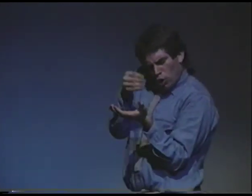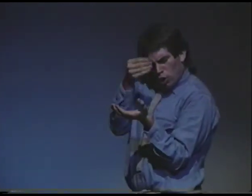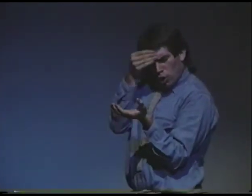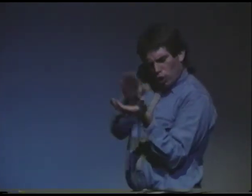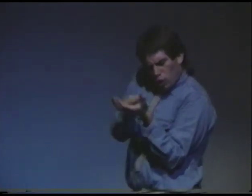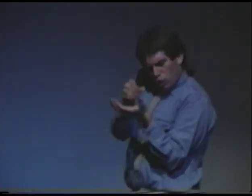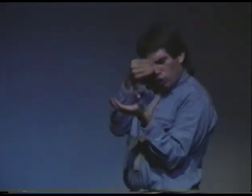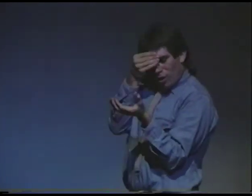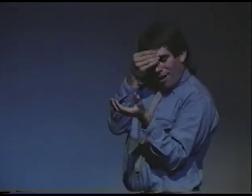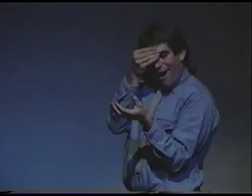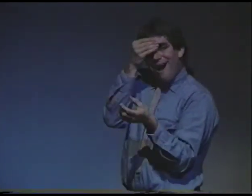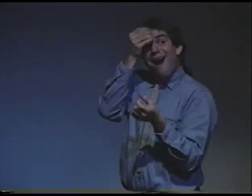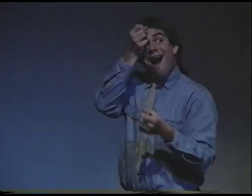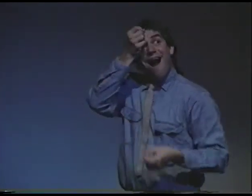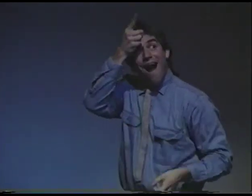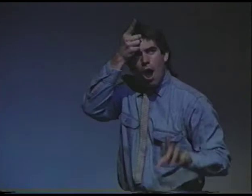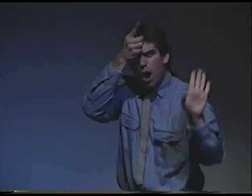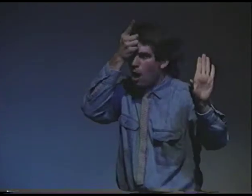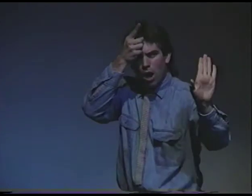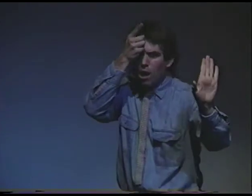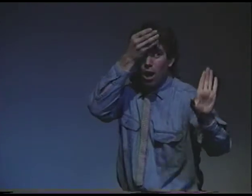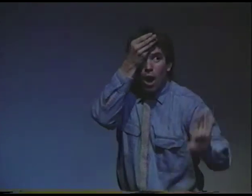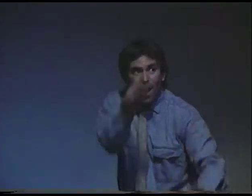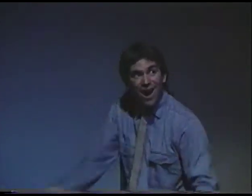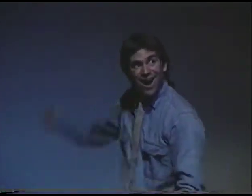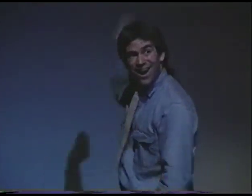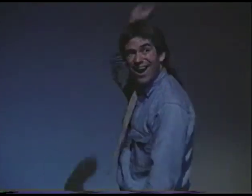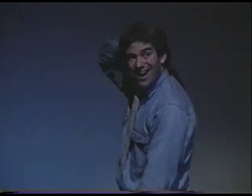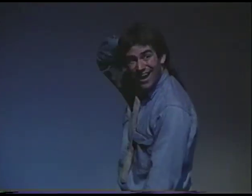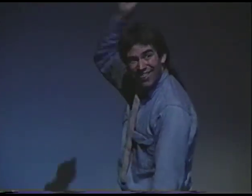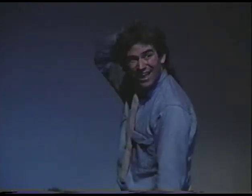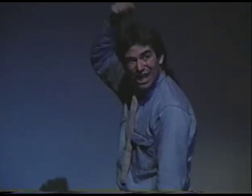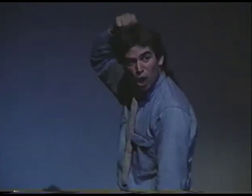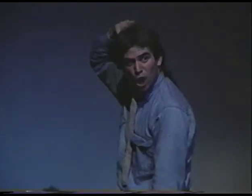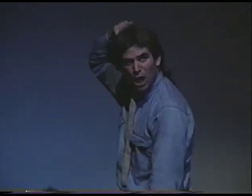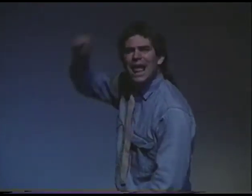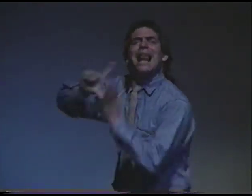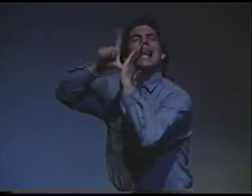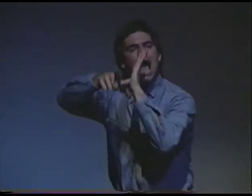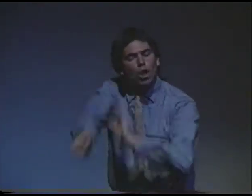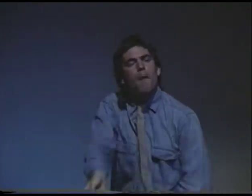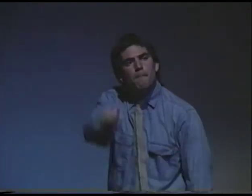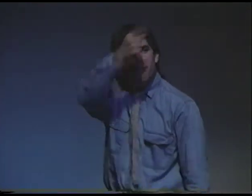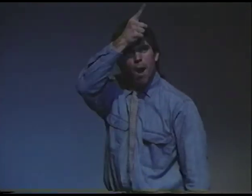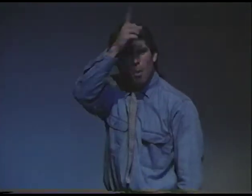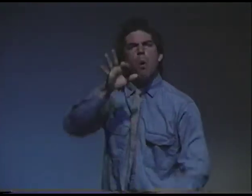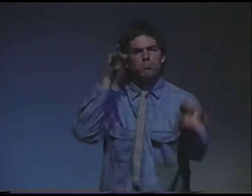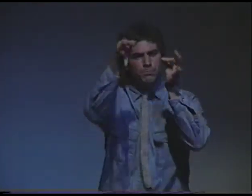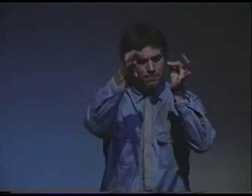I learned all these things, but I didn't understand yet. It was subconscious.